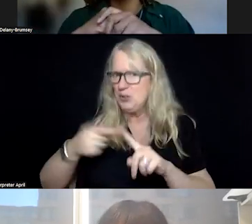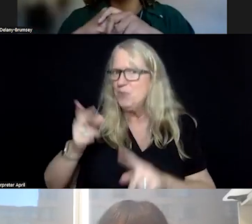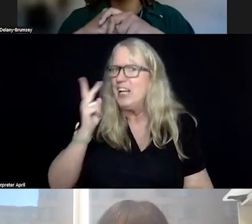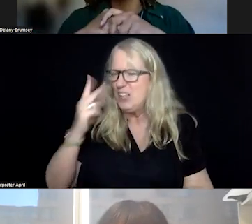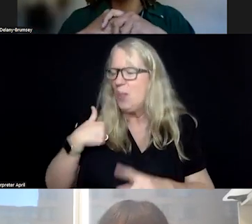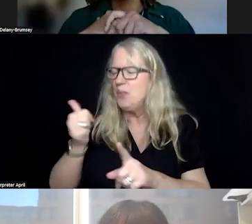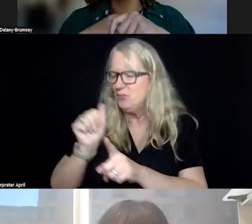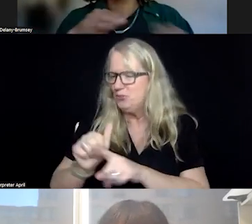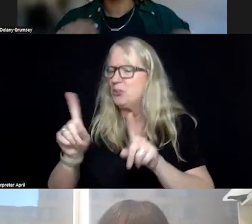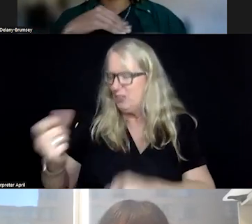THOUGHT. >> YEAH, I GET IT.